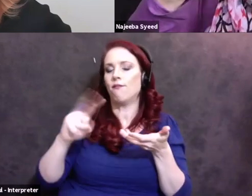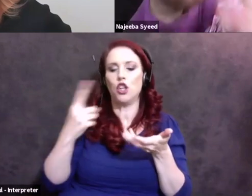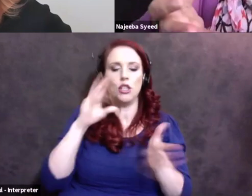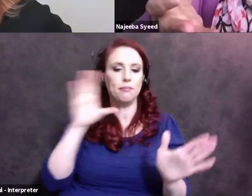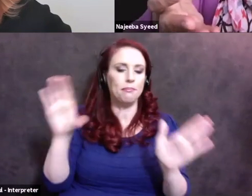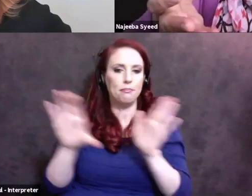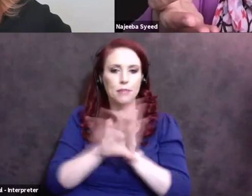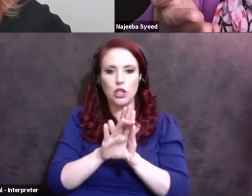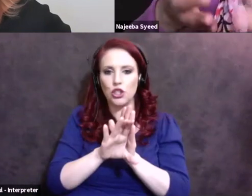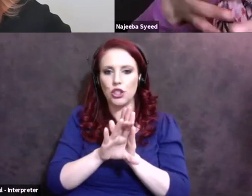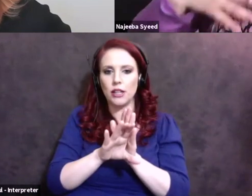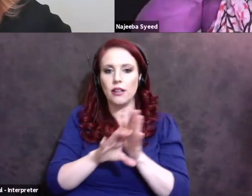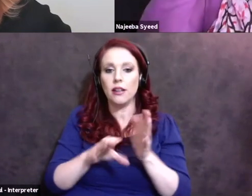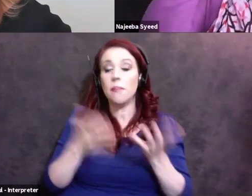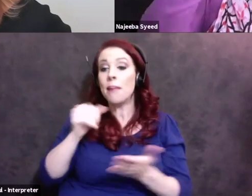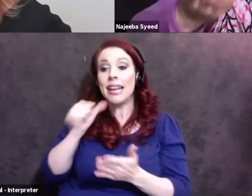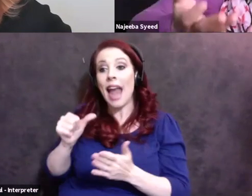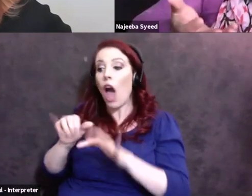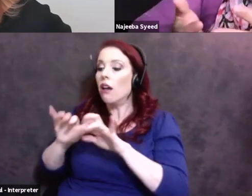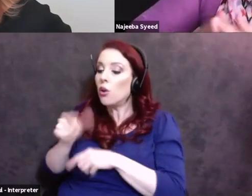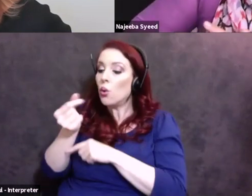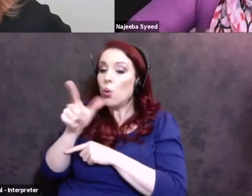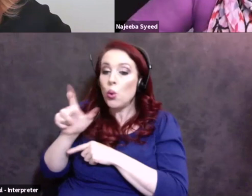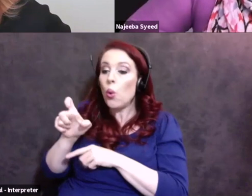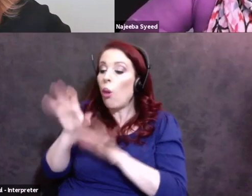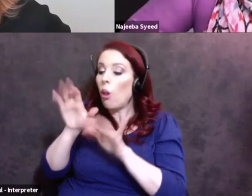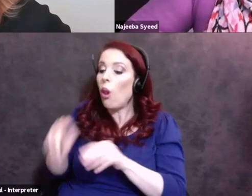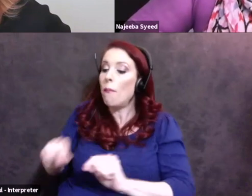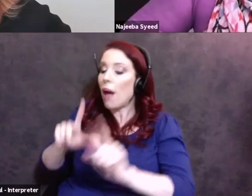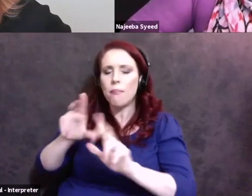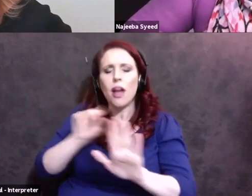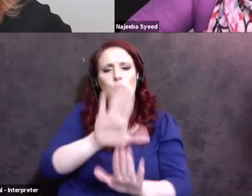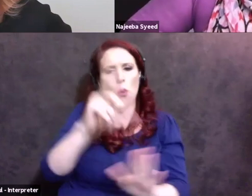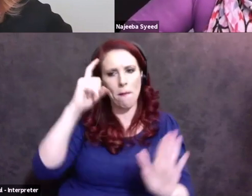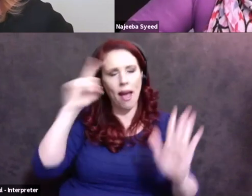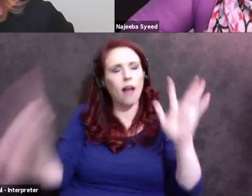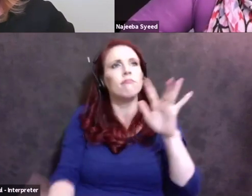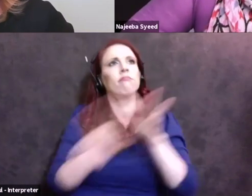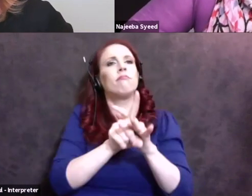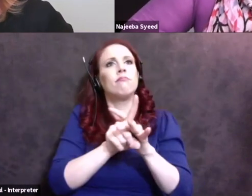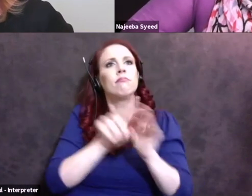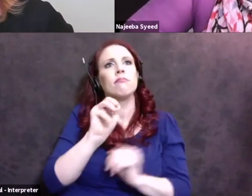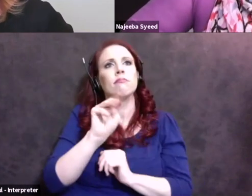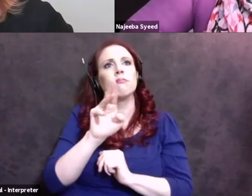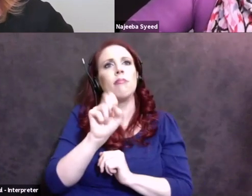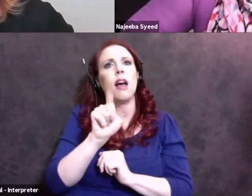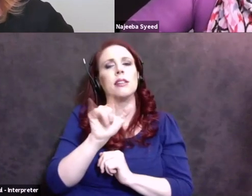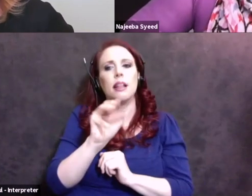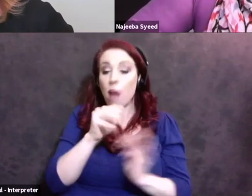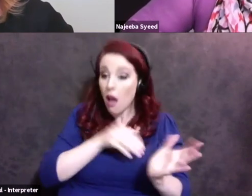doesn't show up necessarily in a search but comes into your mind and very often, the images